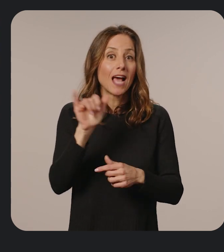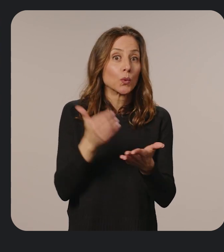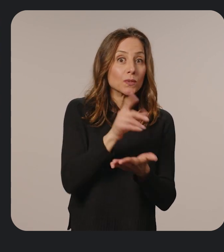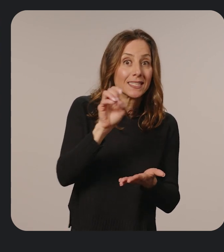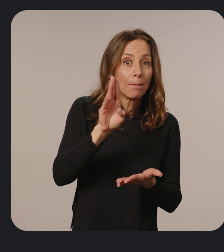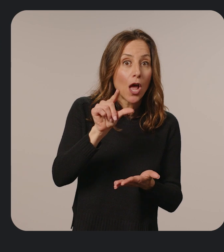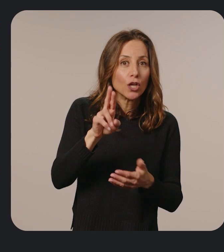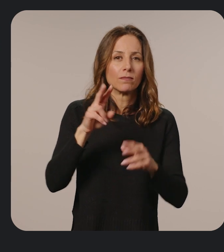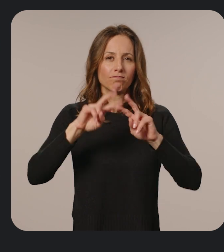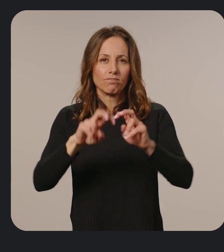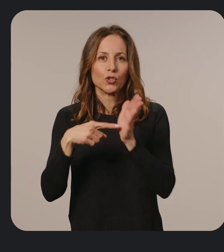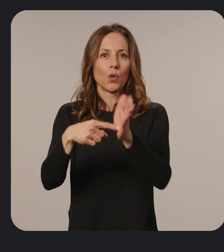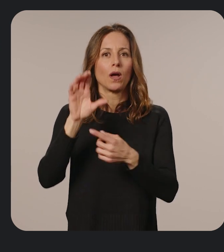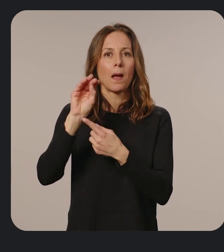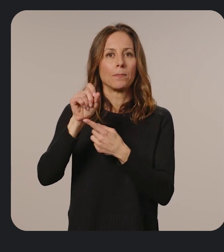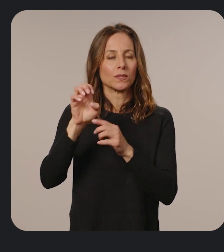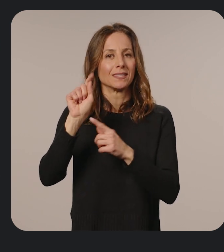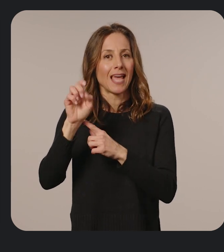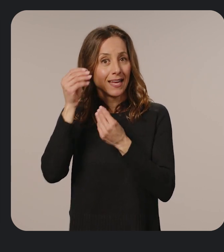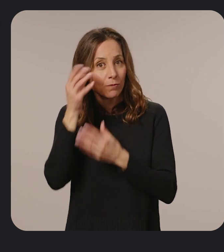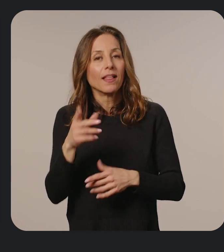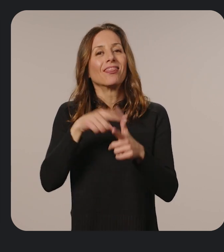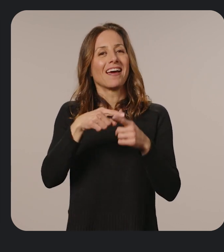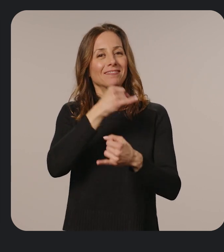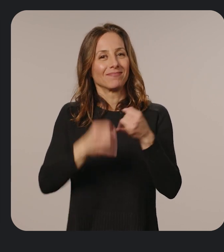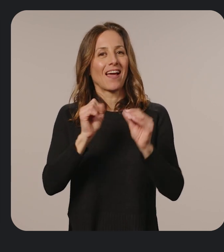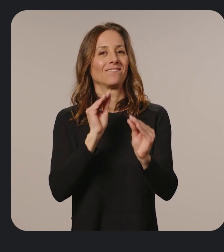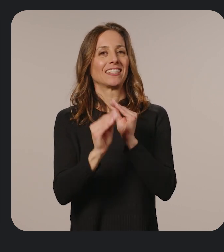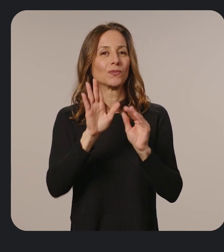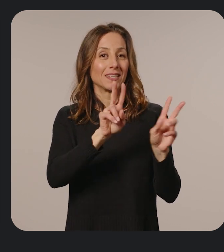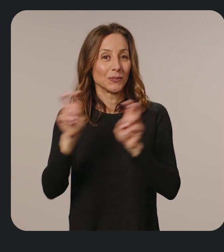like the new debugger which shows Compose state information, and ultimately fix the issue you are facing.